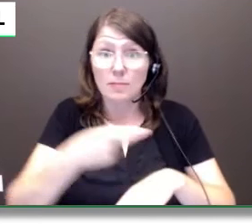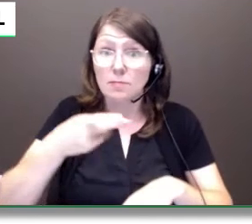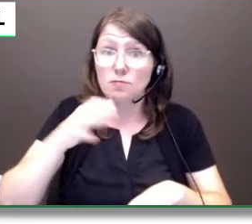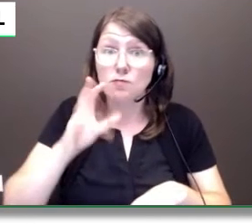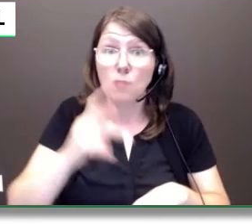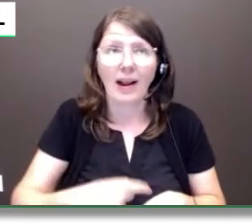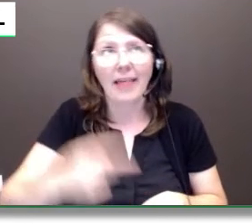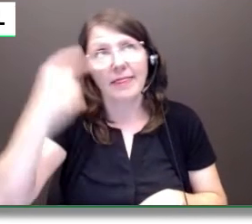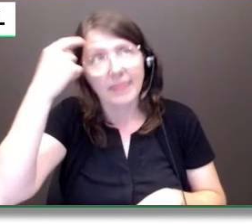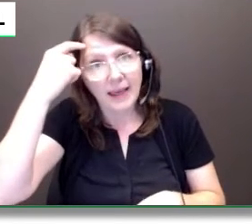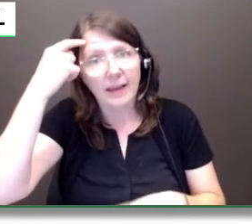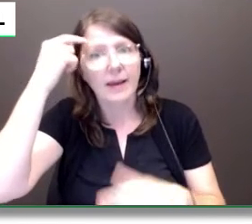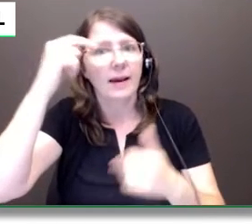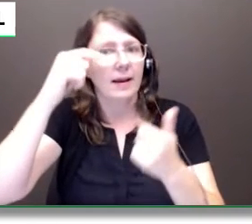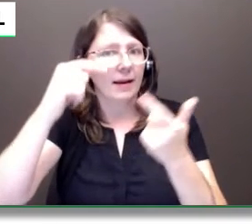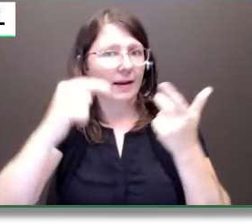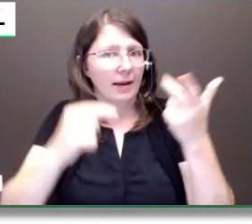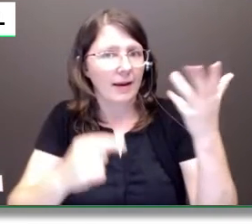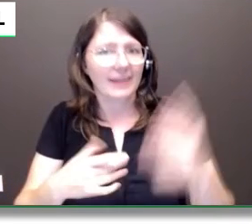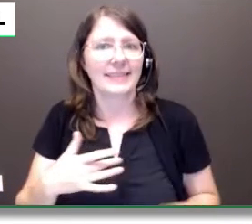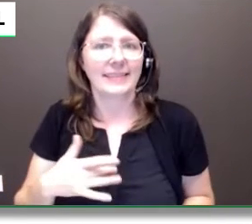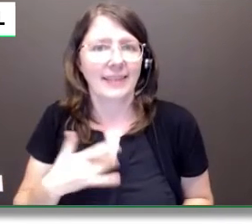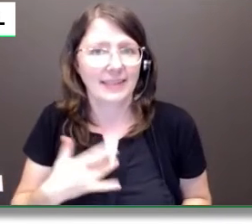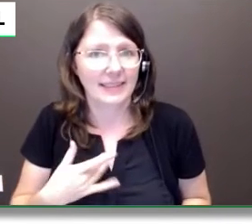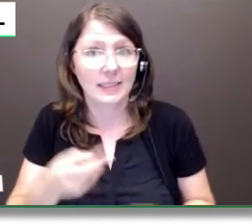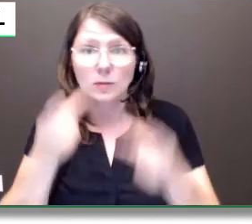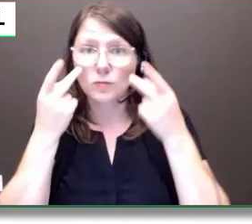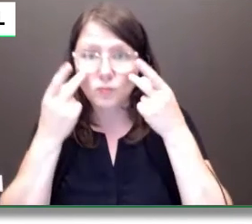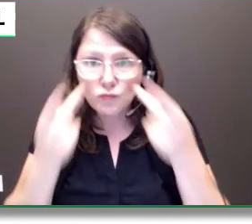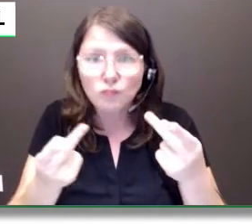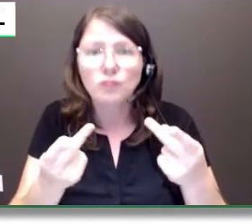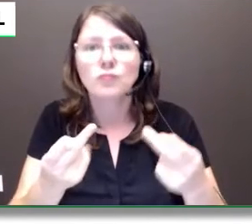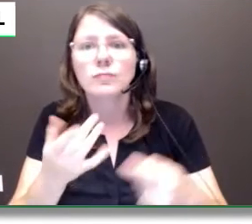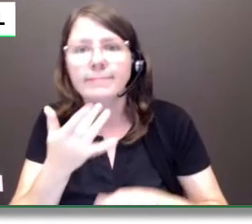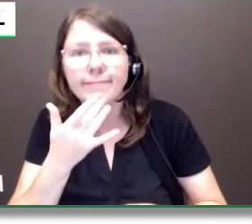might be doing um that kind of a thing. There was a there was a an individual